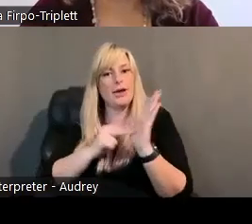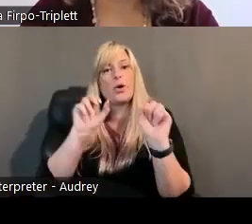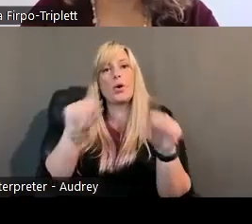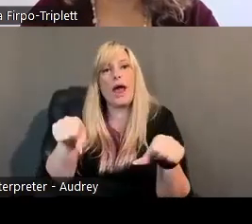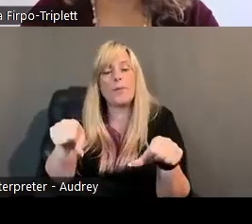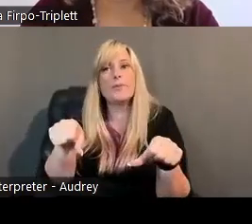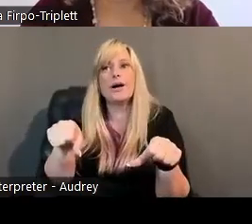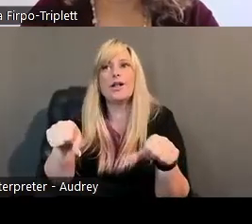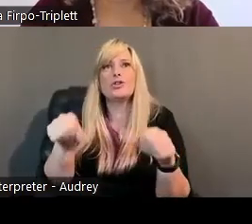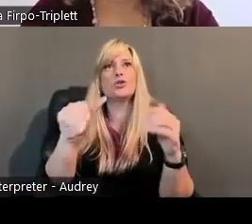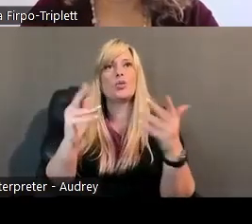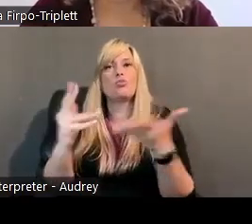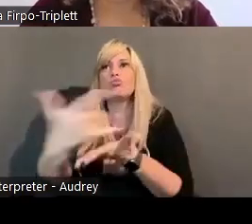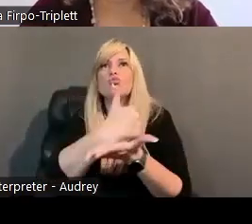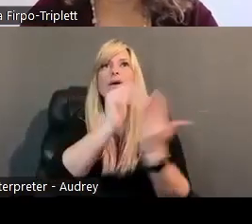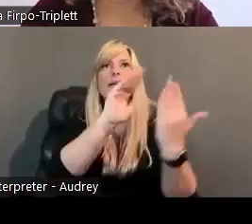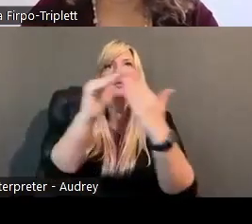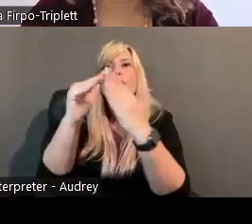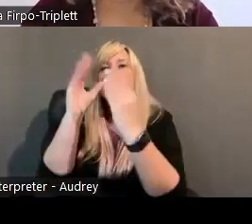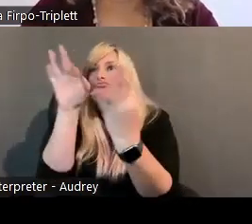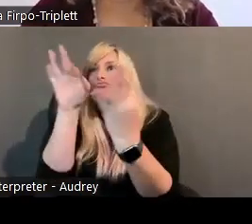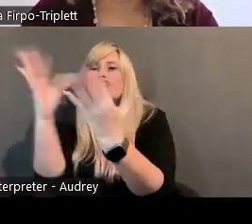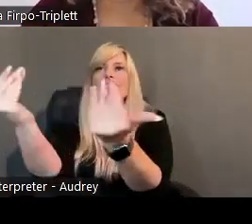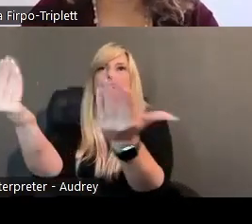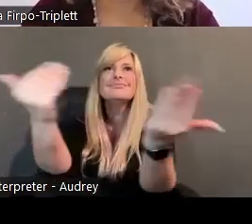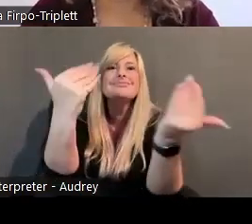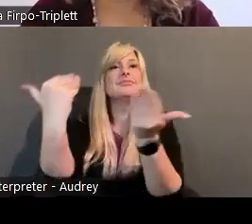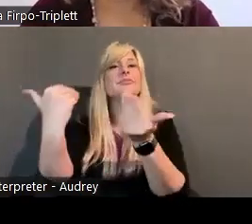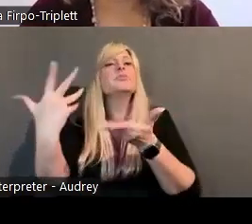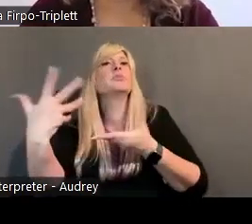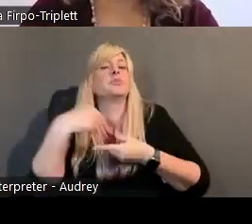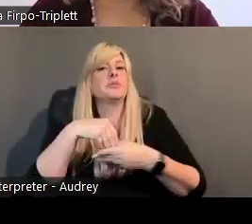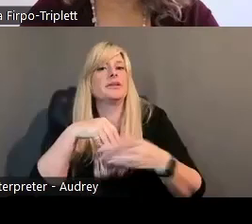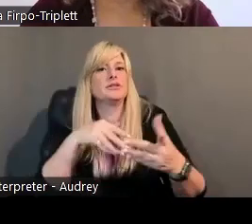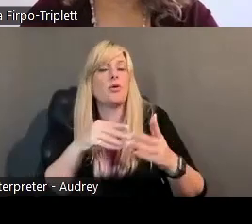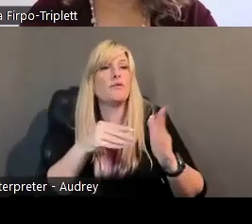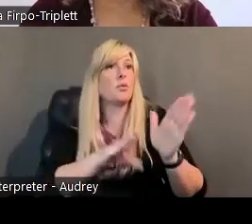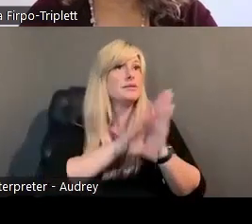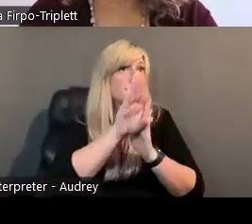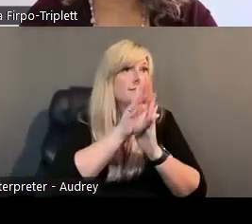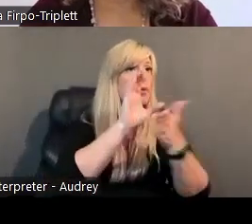input at every stage, from the development of the curriculum to the ideas for the scenarios